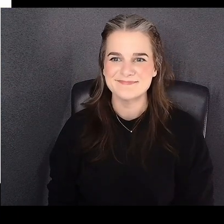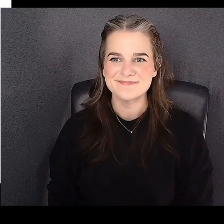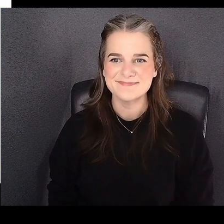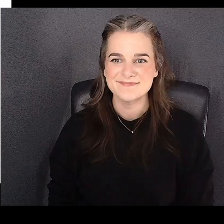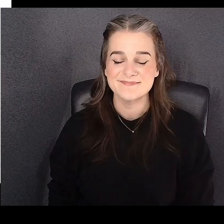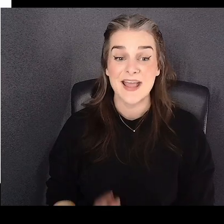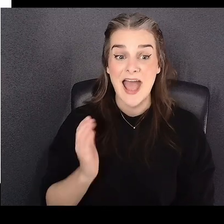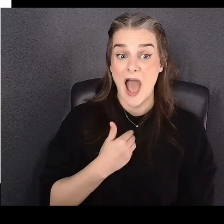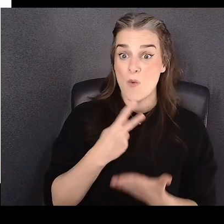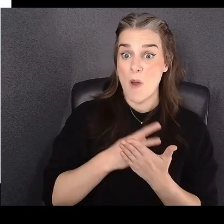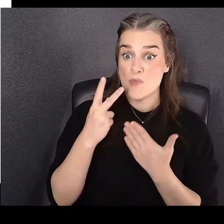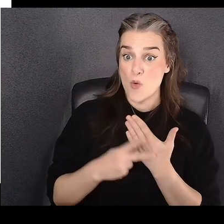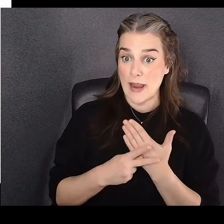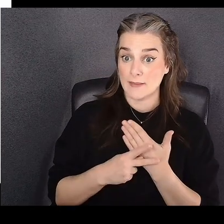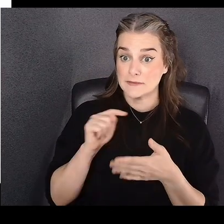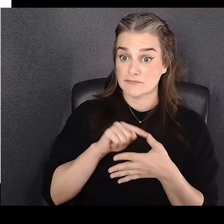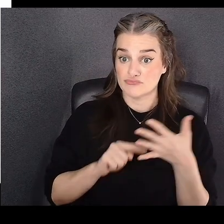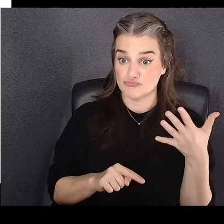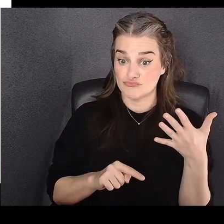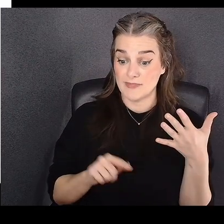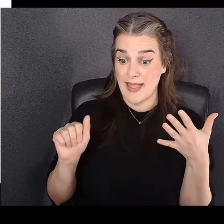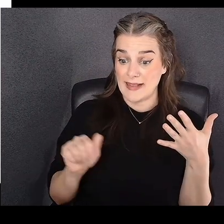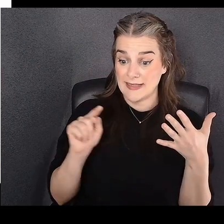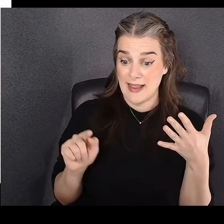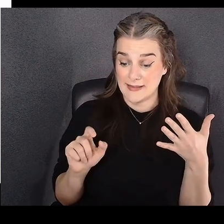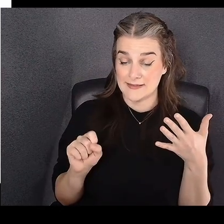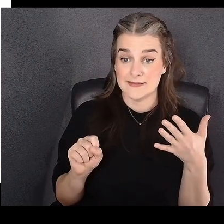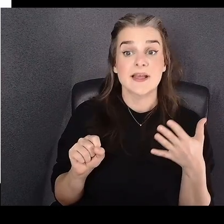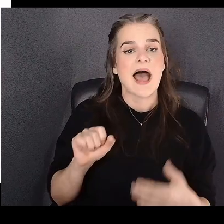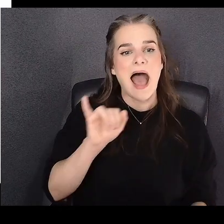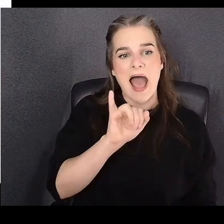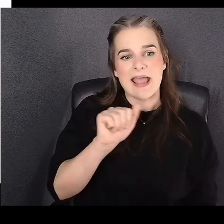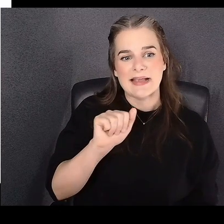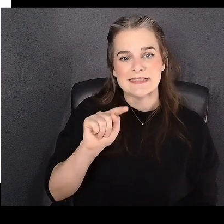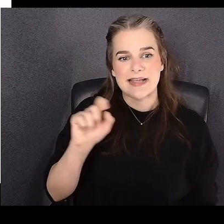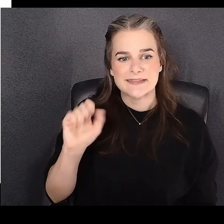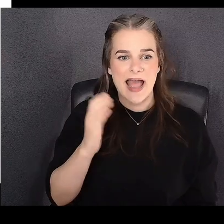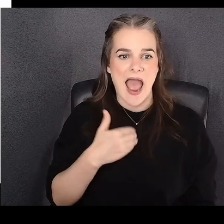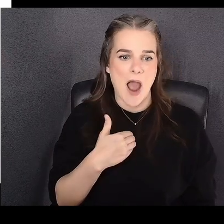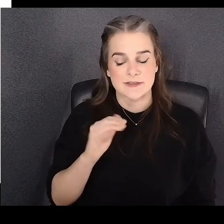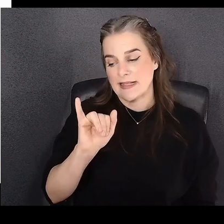assistive tech solutions-- so IATS is Inglis Assistive Tech Solutions, is our program.